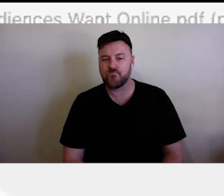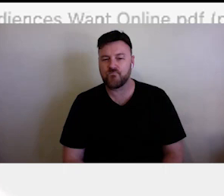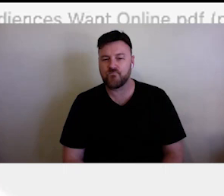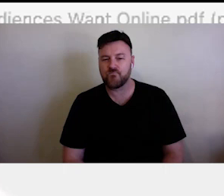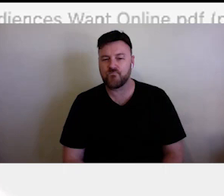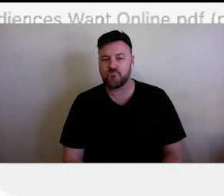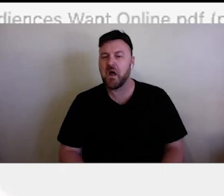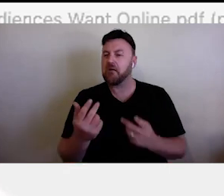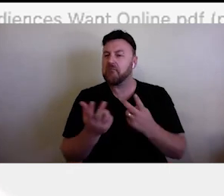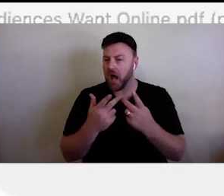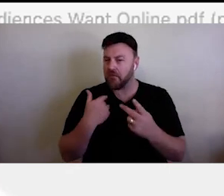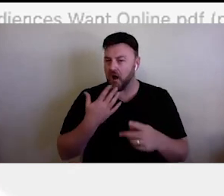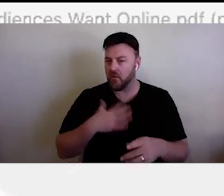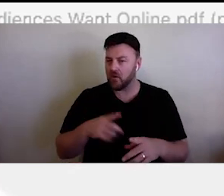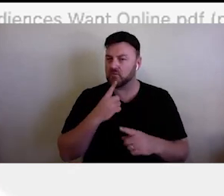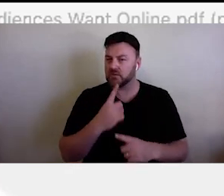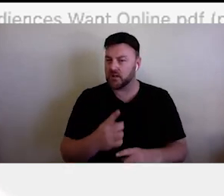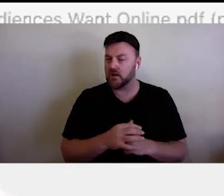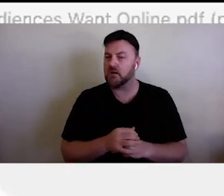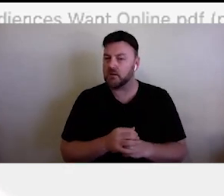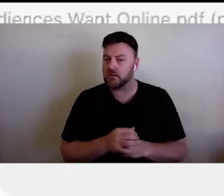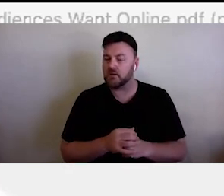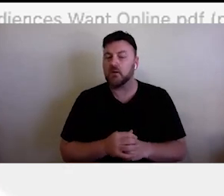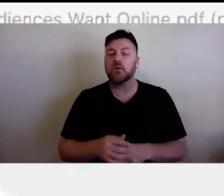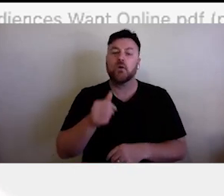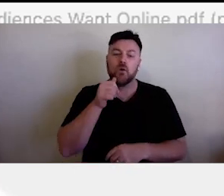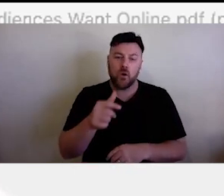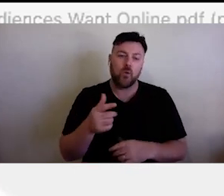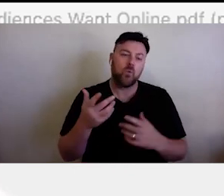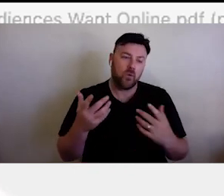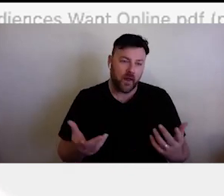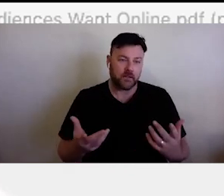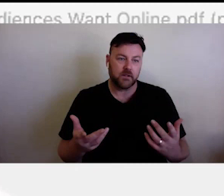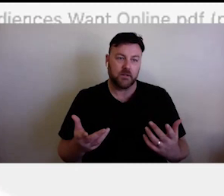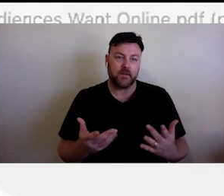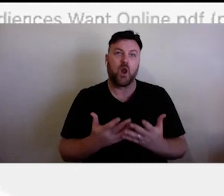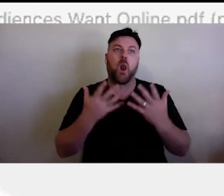and pressure almost to go online, as I've said, it is not a given and if